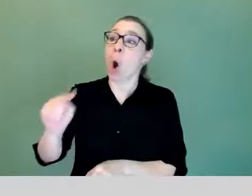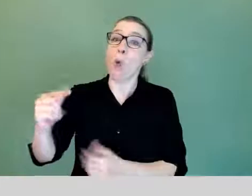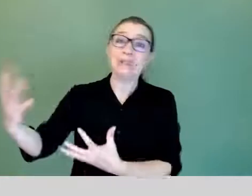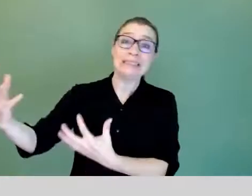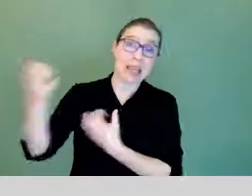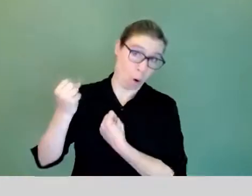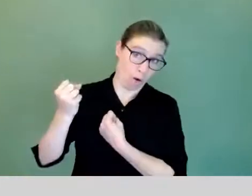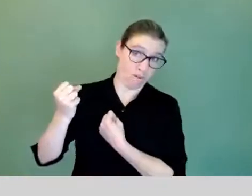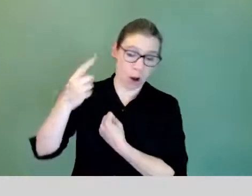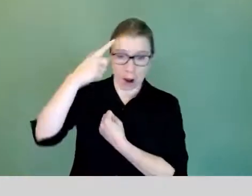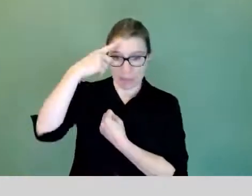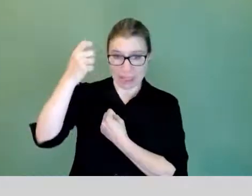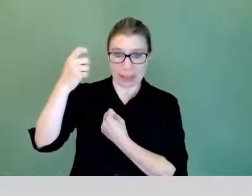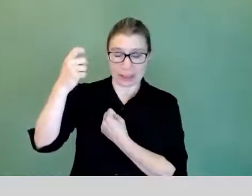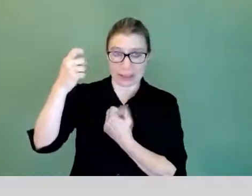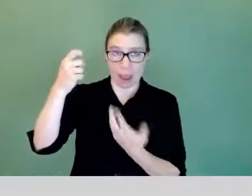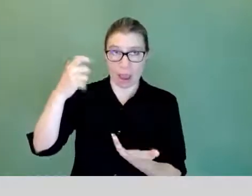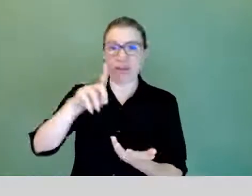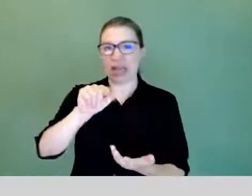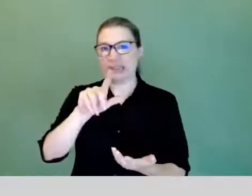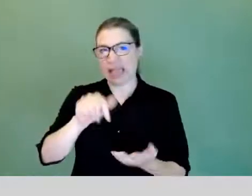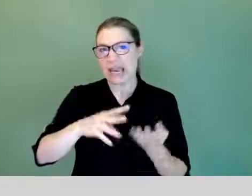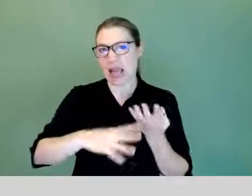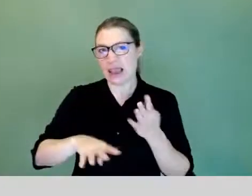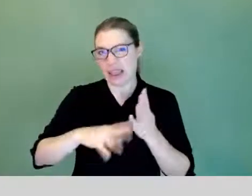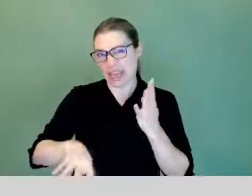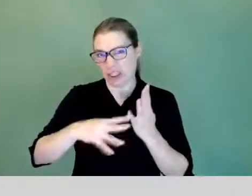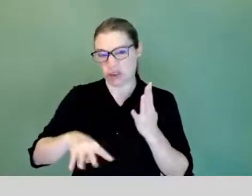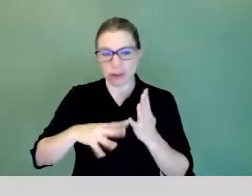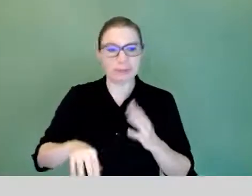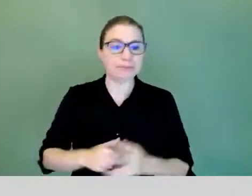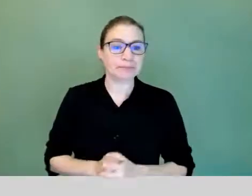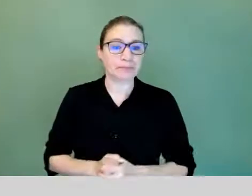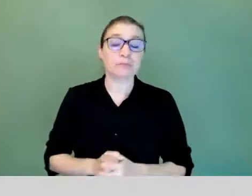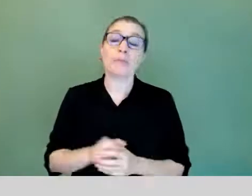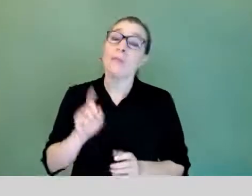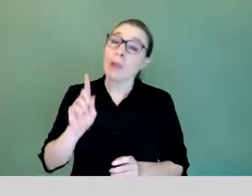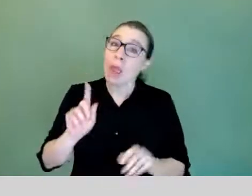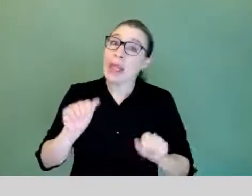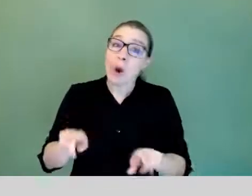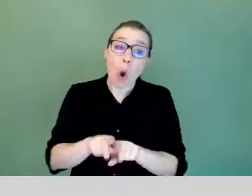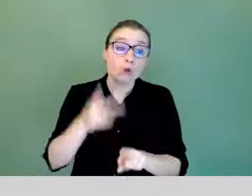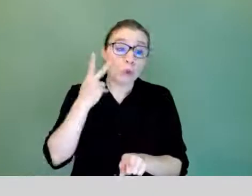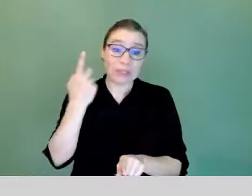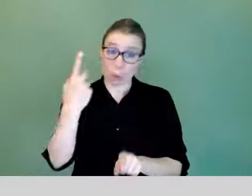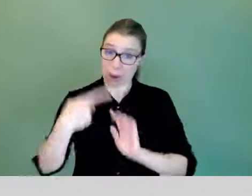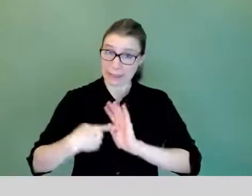because of data leakage. Now you can also see here one example.